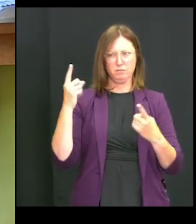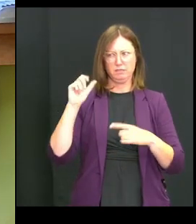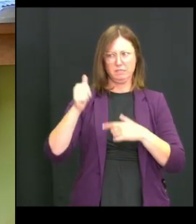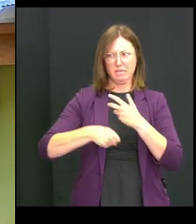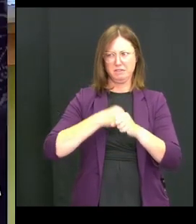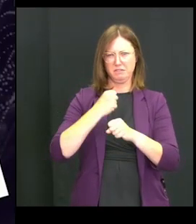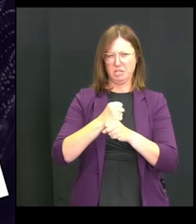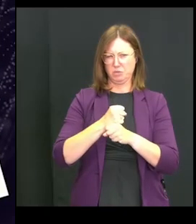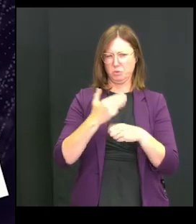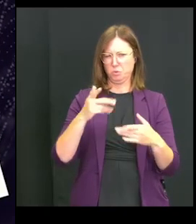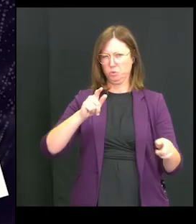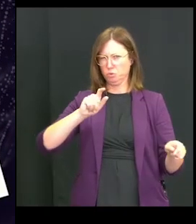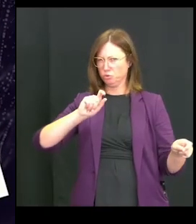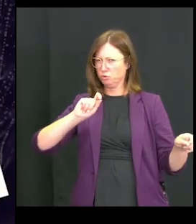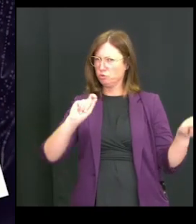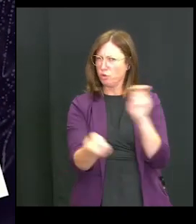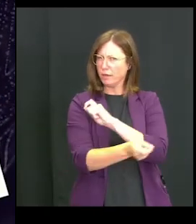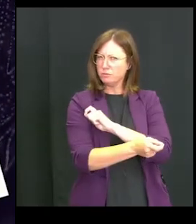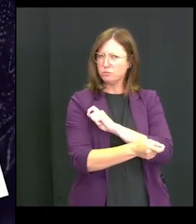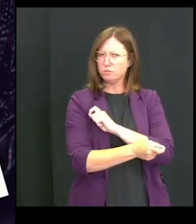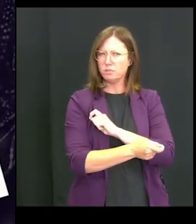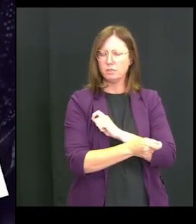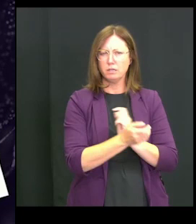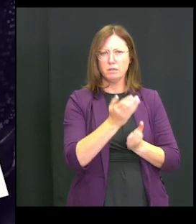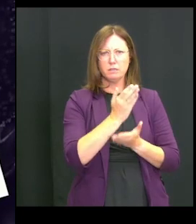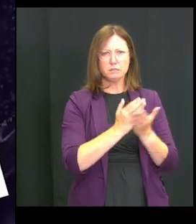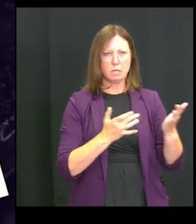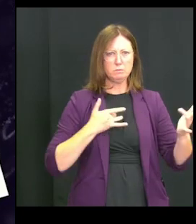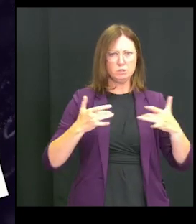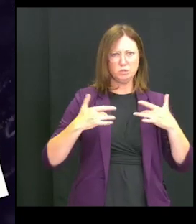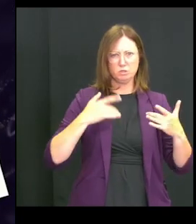Some folks have raised alarms about growing polarization.